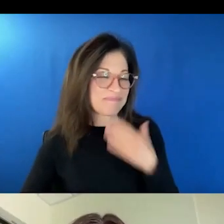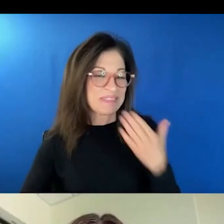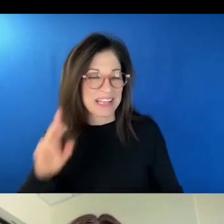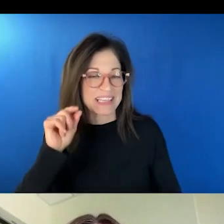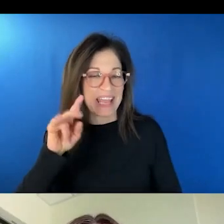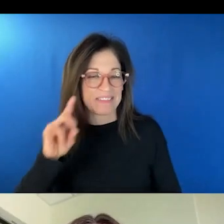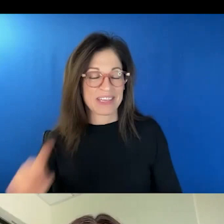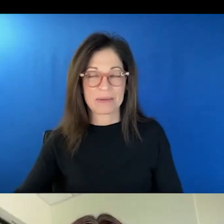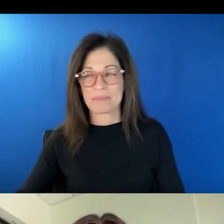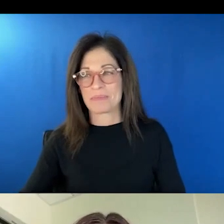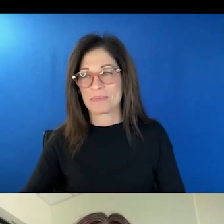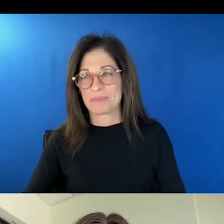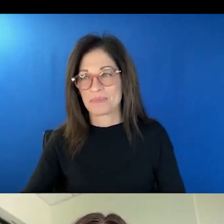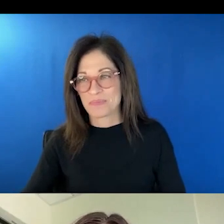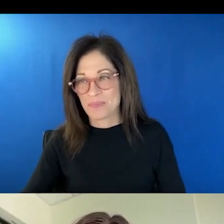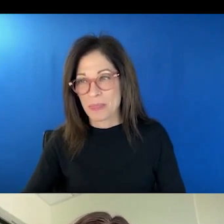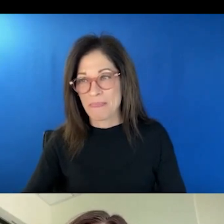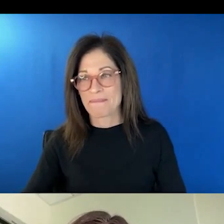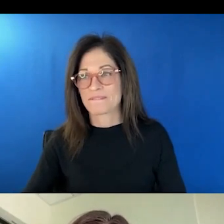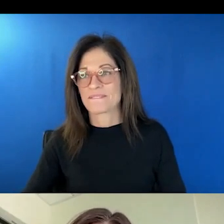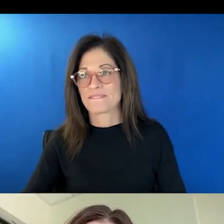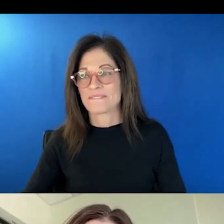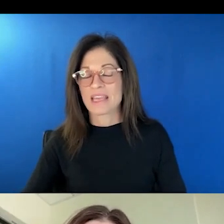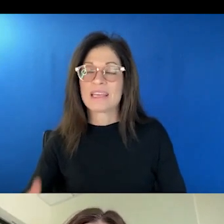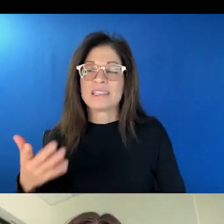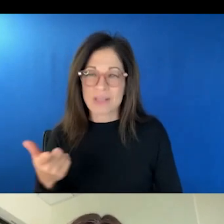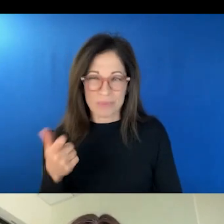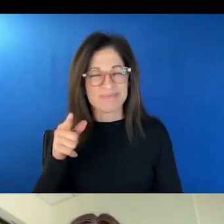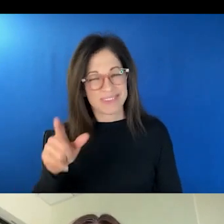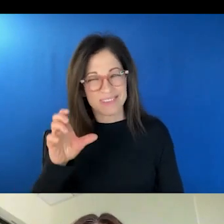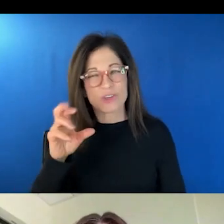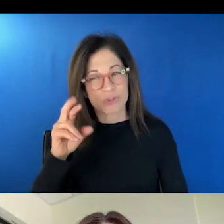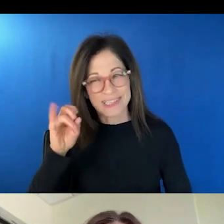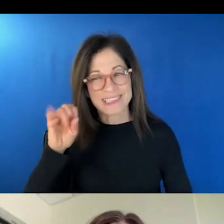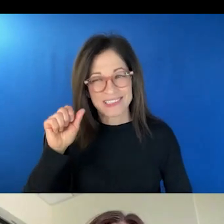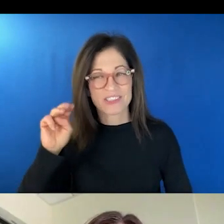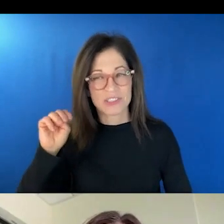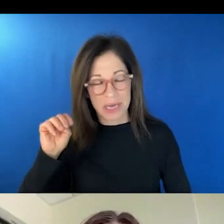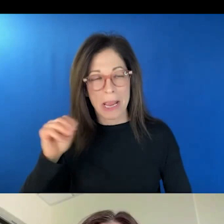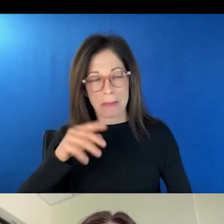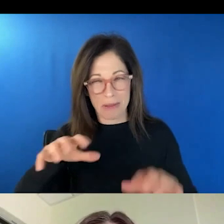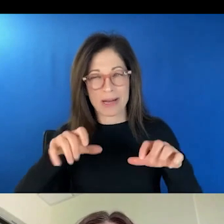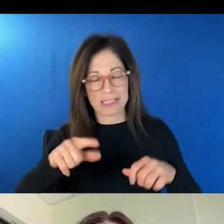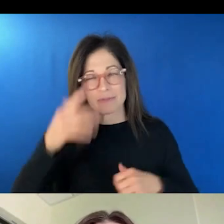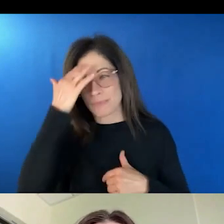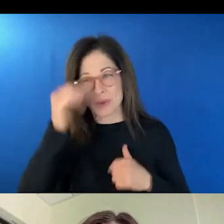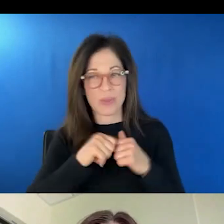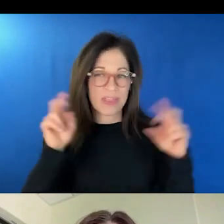AUDIENCE IS FAMILIAR WITH THIS TOPIC. WE HAVE TALKED ABOUT IT A LOT. THERE ARE EXPERTS DISCUSSING PROS AND CONS. I